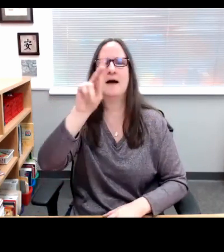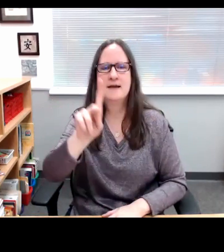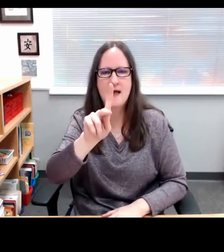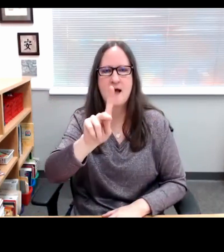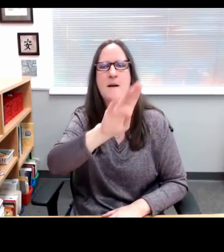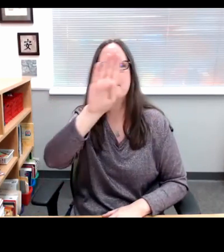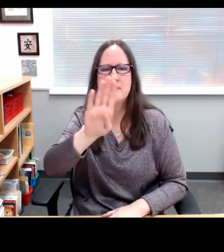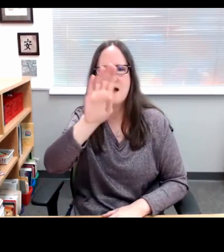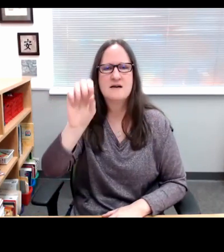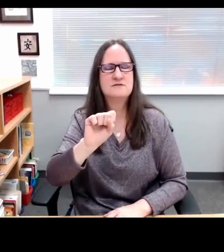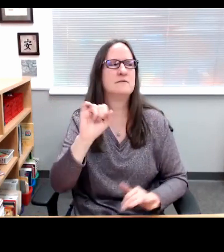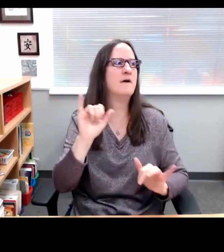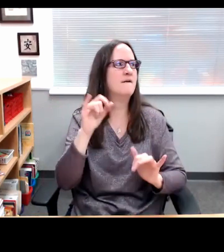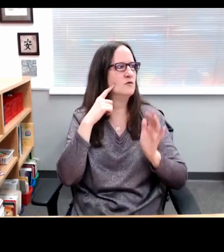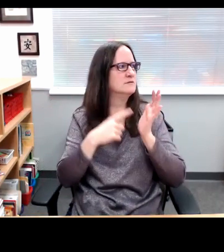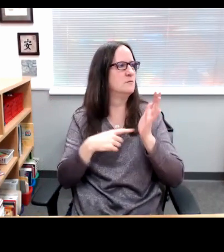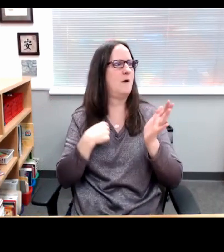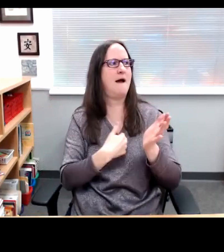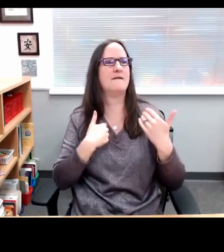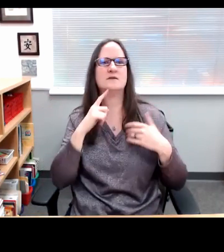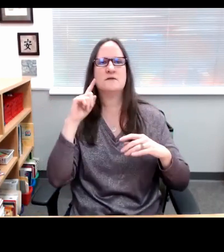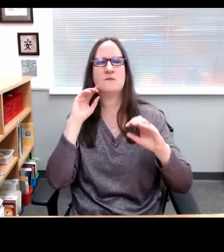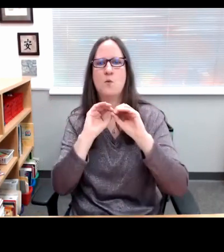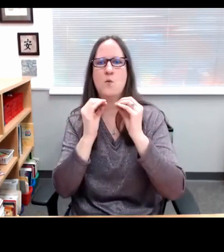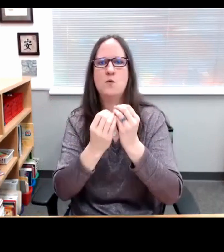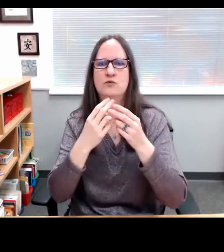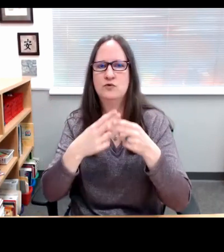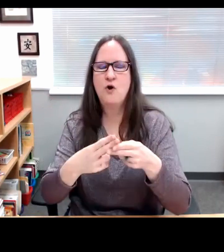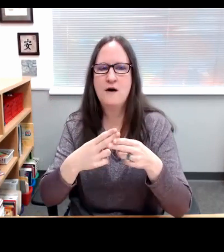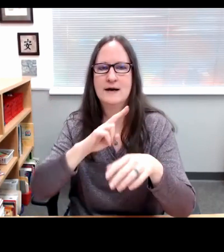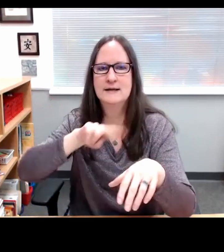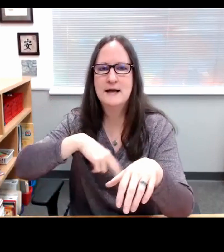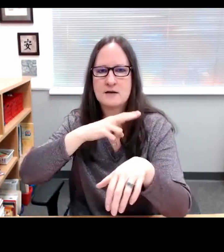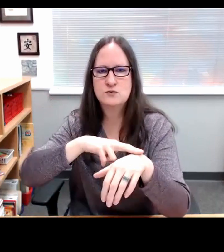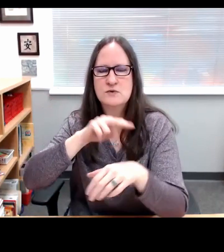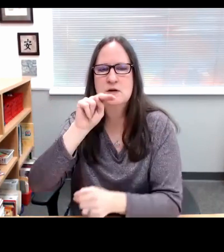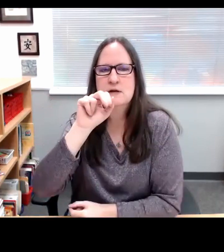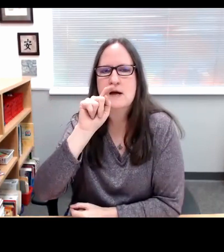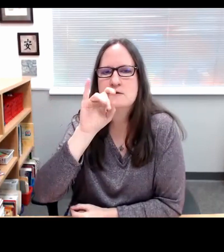like KBS, you see that circular motion. Say for example, we do have a deaf organization